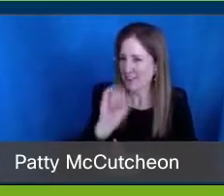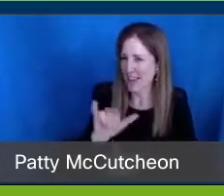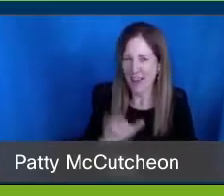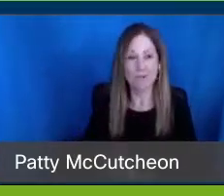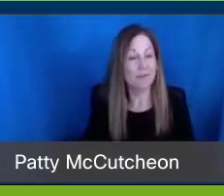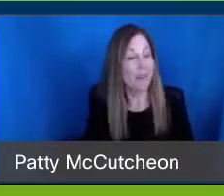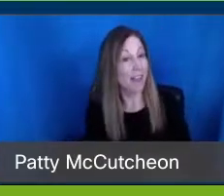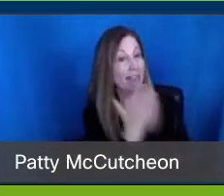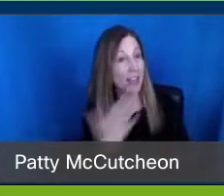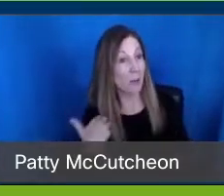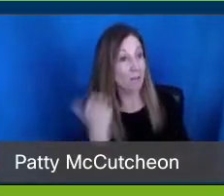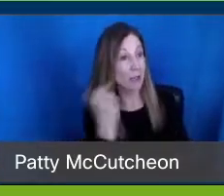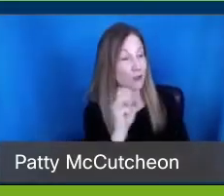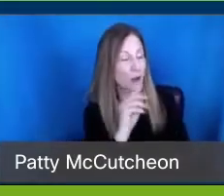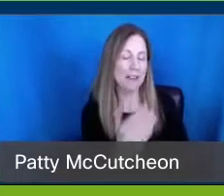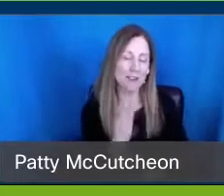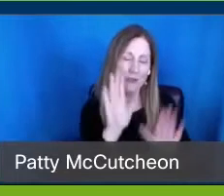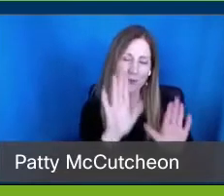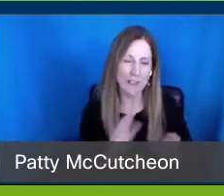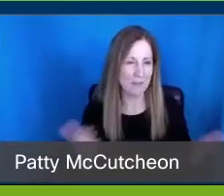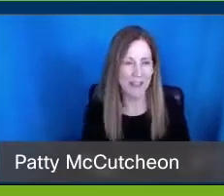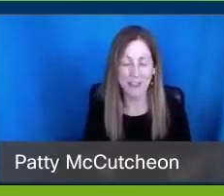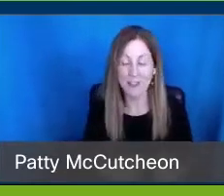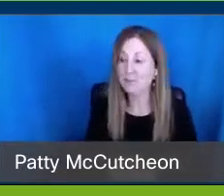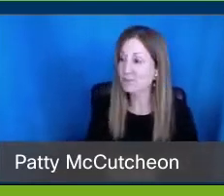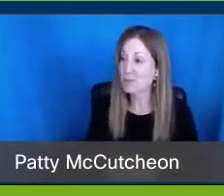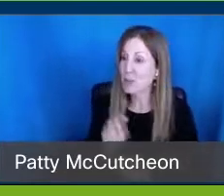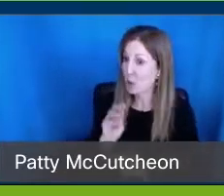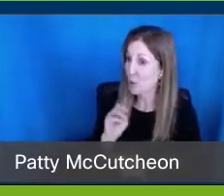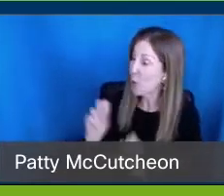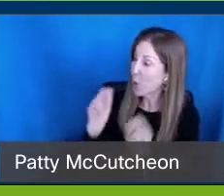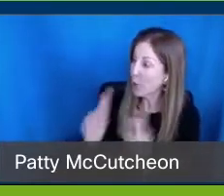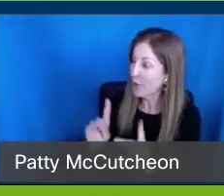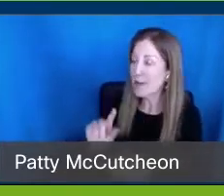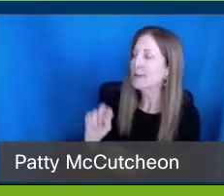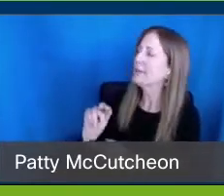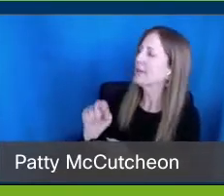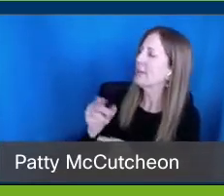so great to be here. [Tarek] All right, so Natasha, tell us a little bit. Why the app?